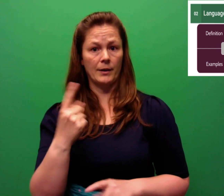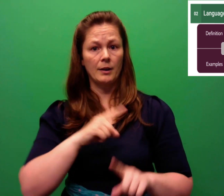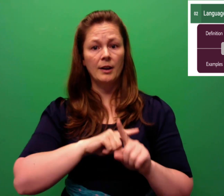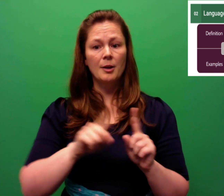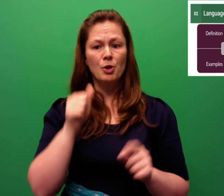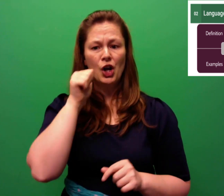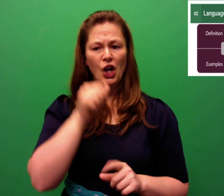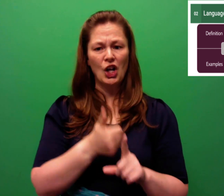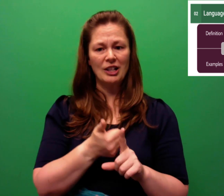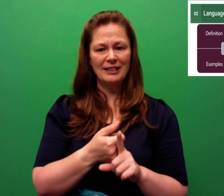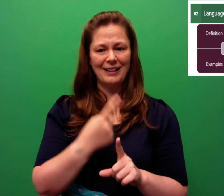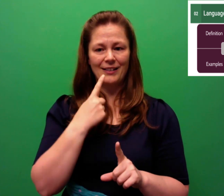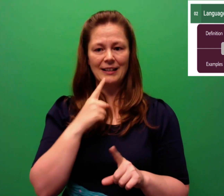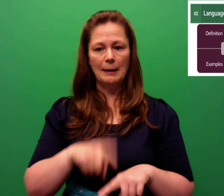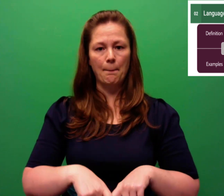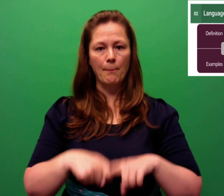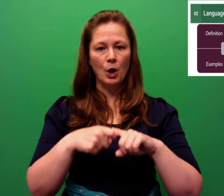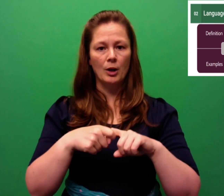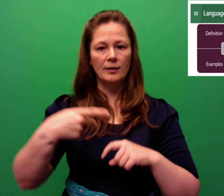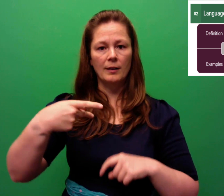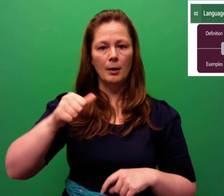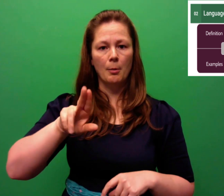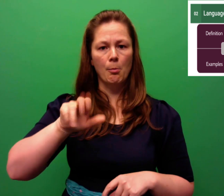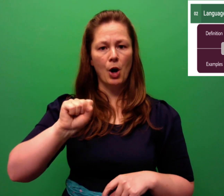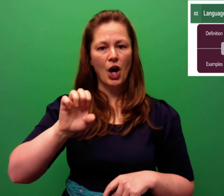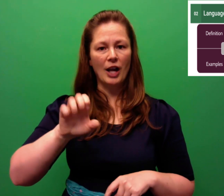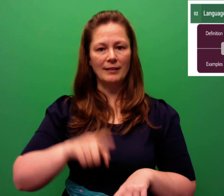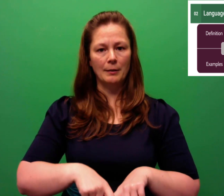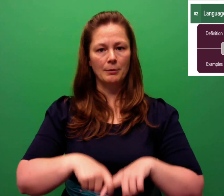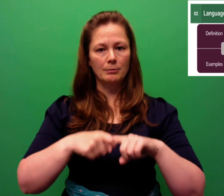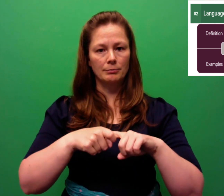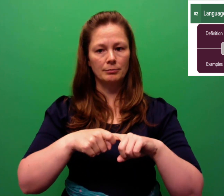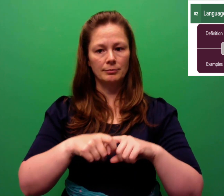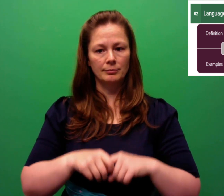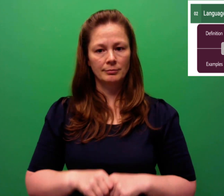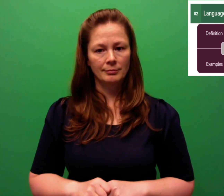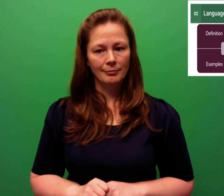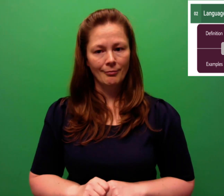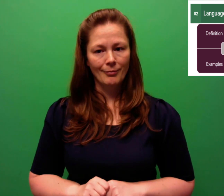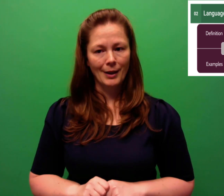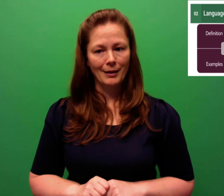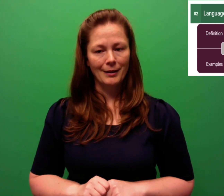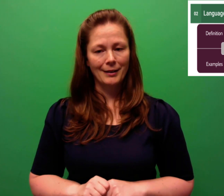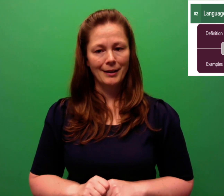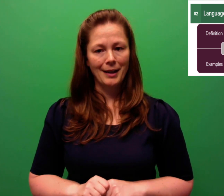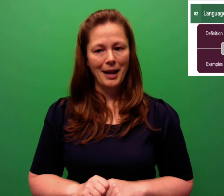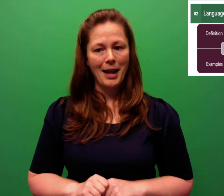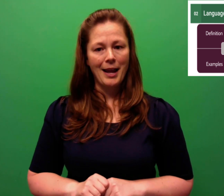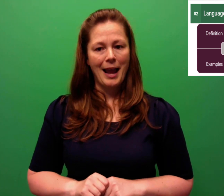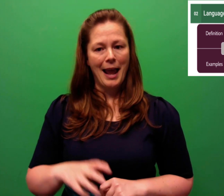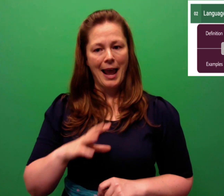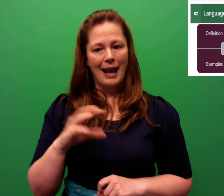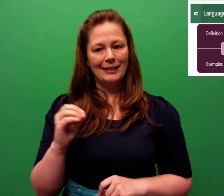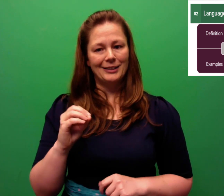The girl says pause instead of 11, when her parents try to correct her. She